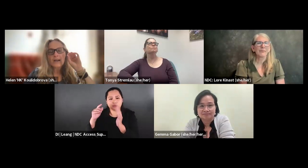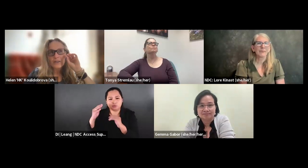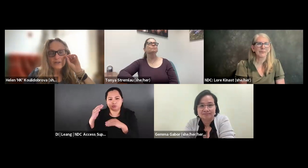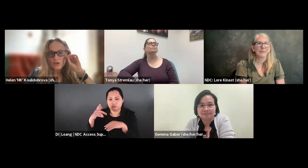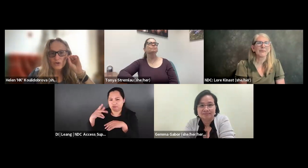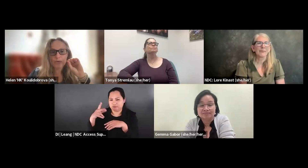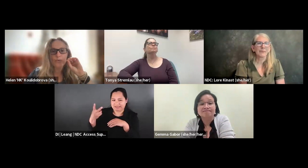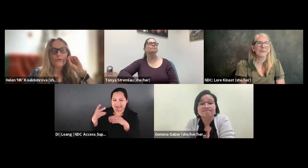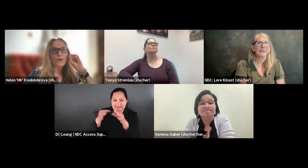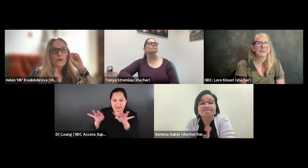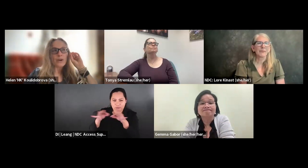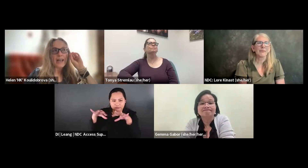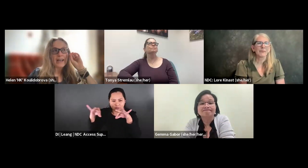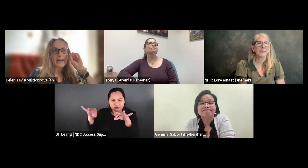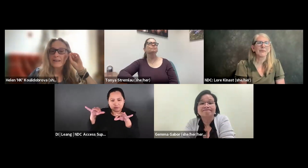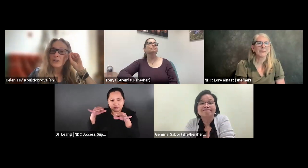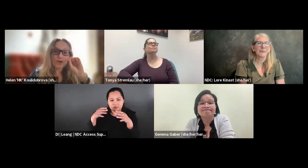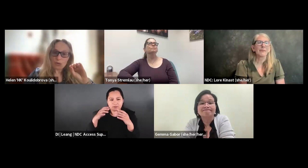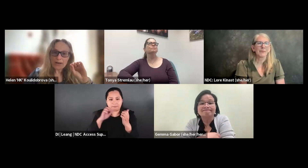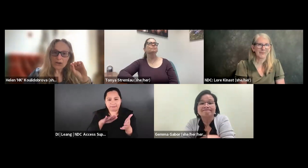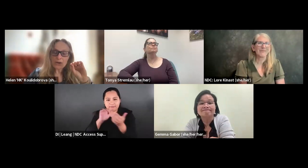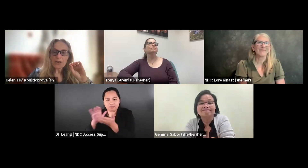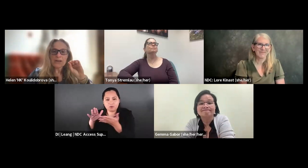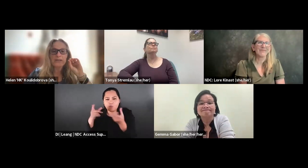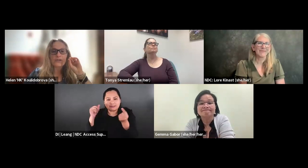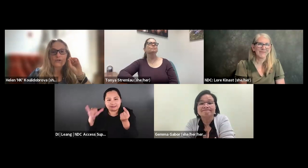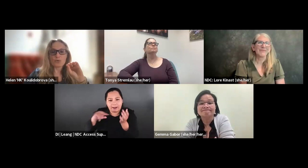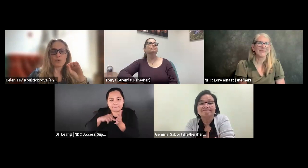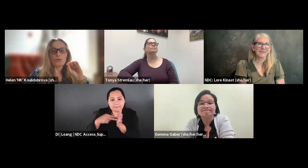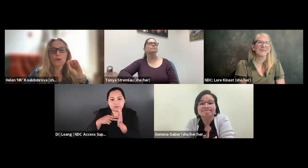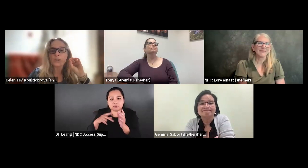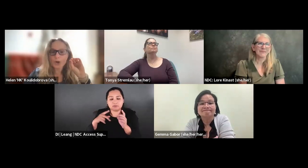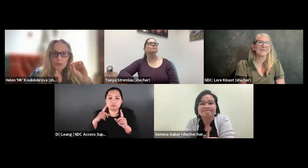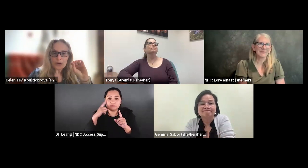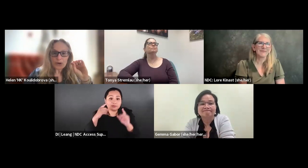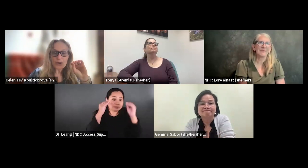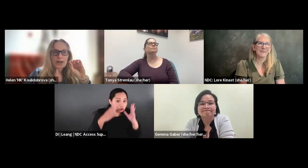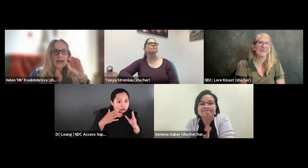This is true for an instructor. This is true for an interpreter.